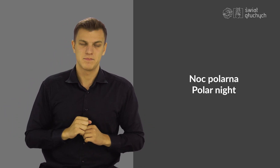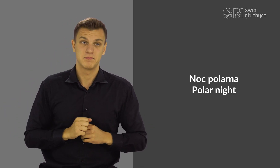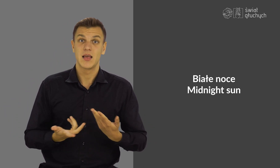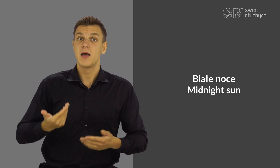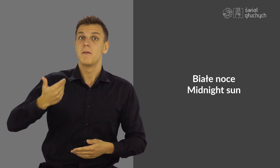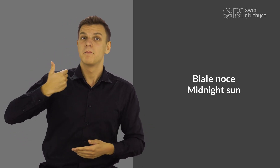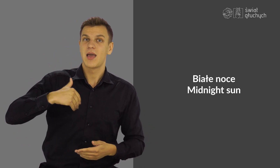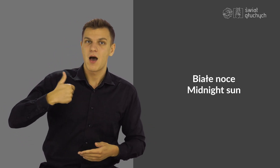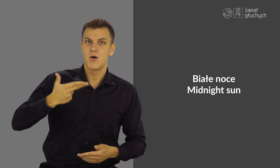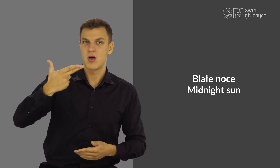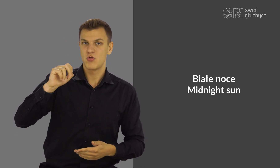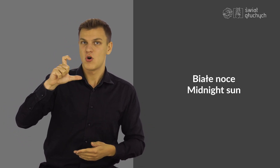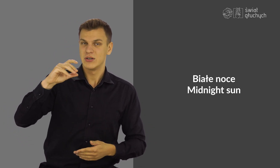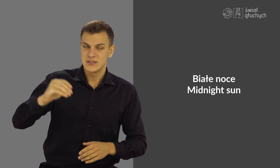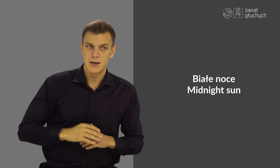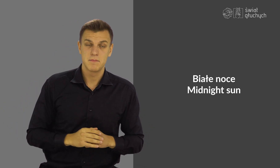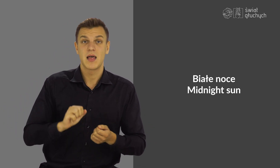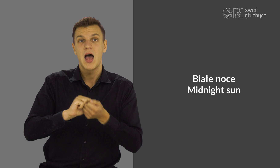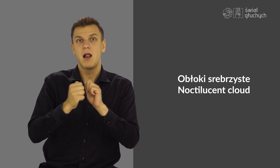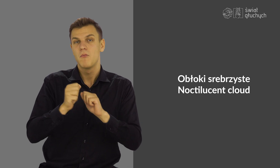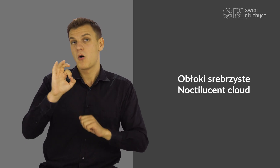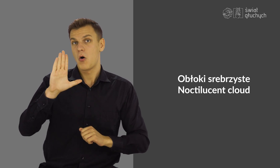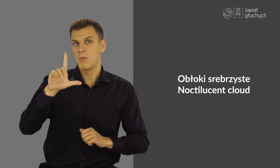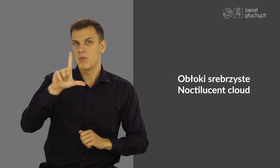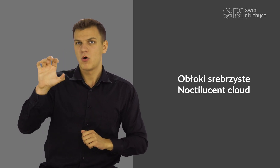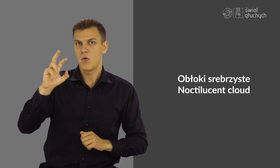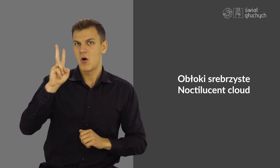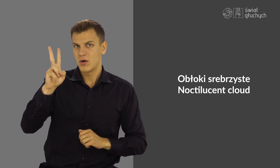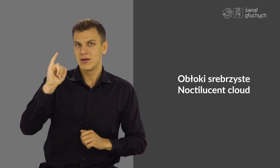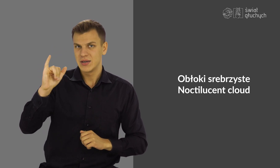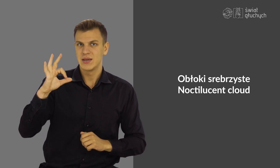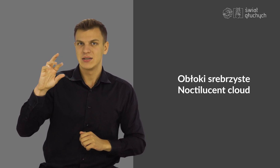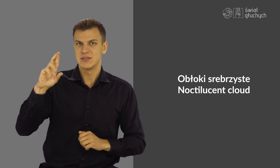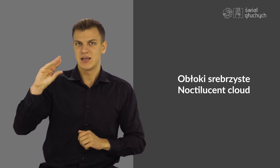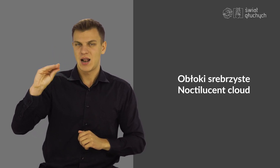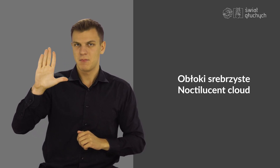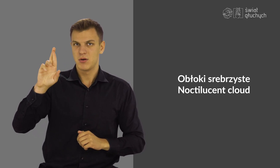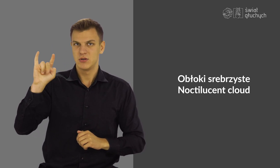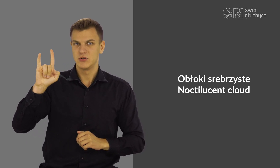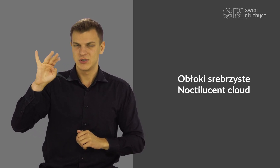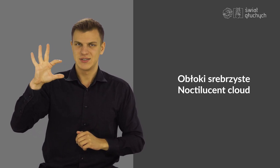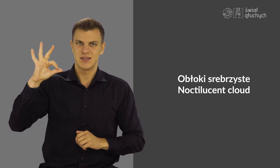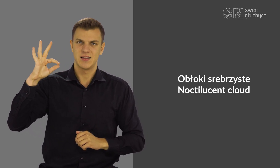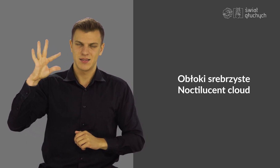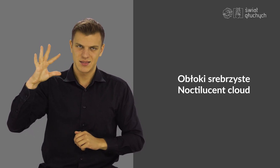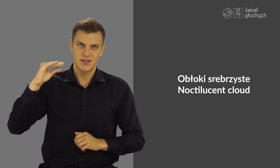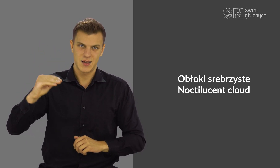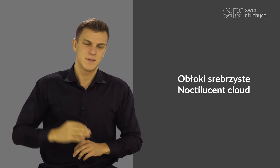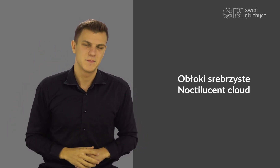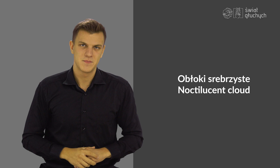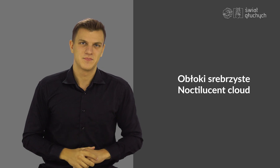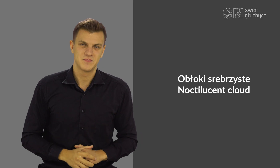"Midnight sun" (white nights) and "Noctilucent cloud" (silver clouds).